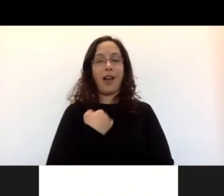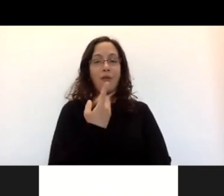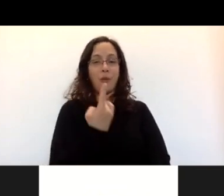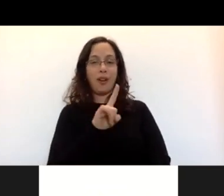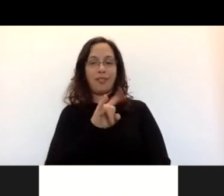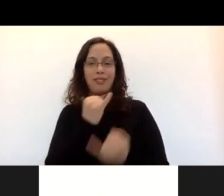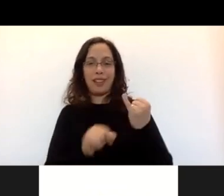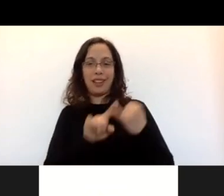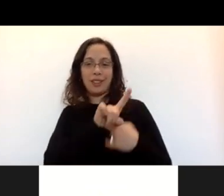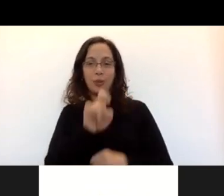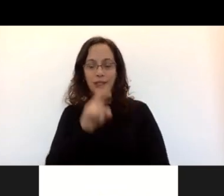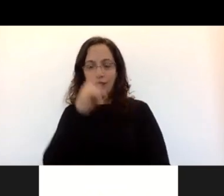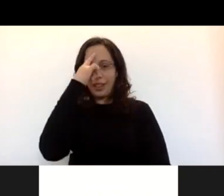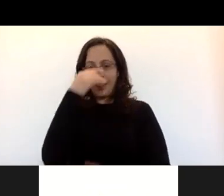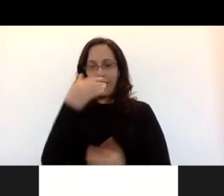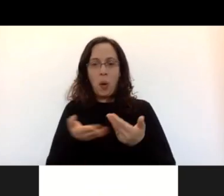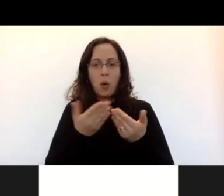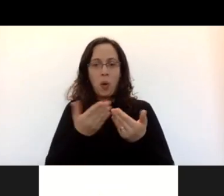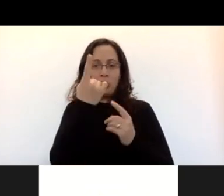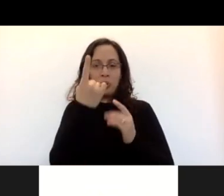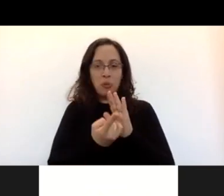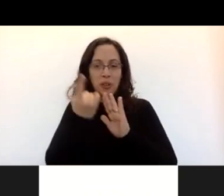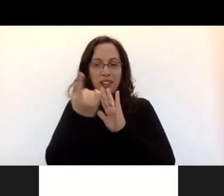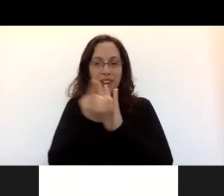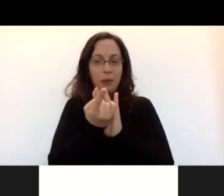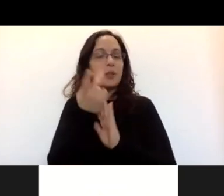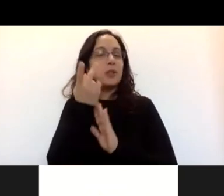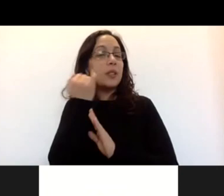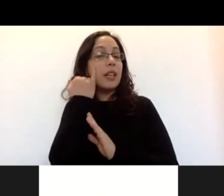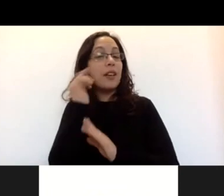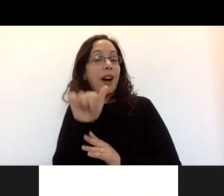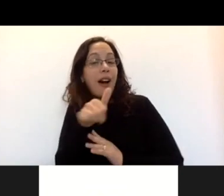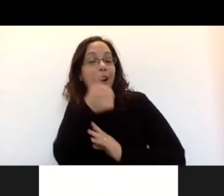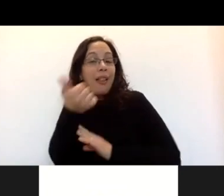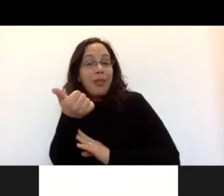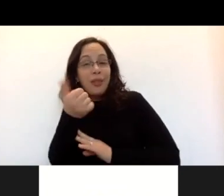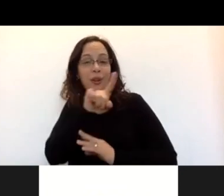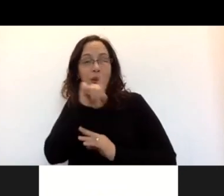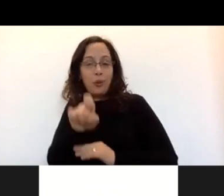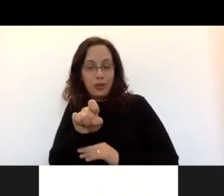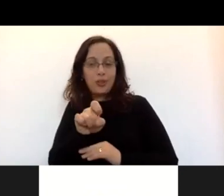we're coming up on an hour so I will say if there are any last questions now is the moment but